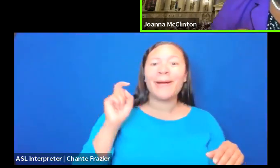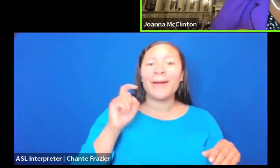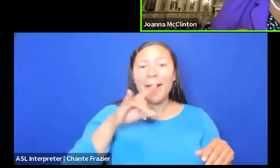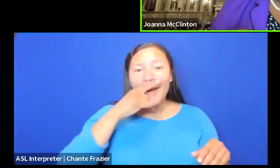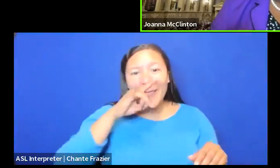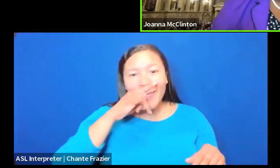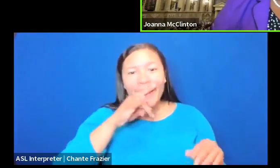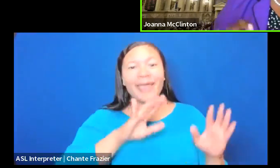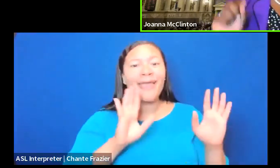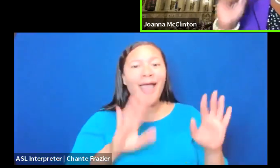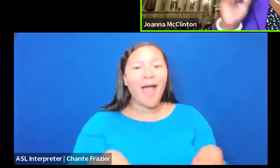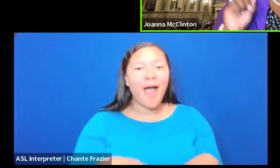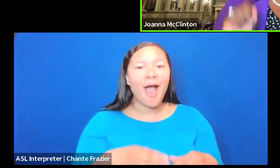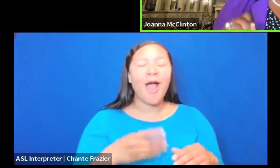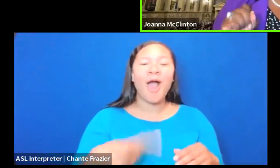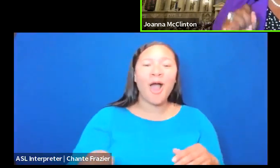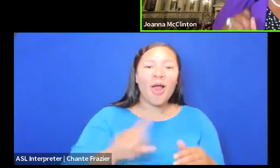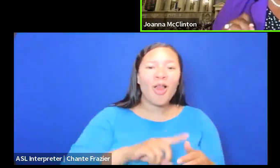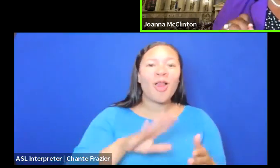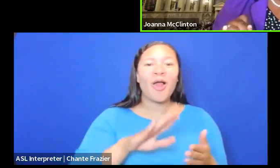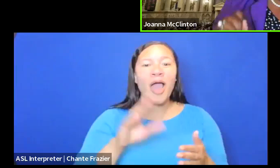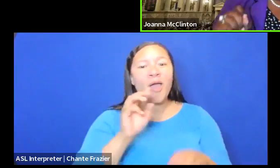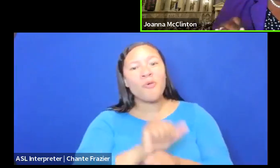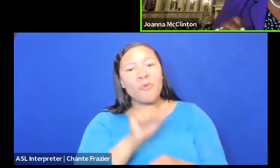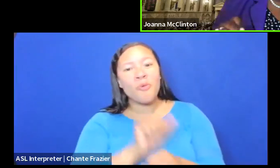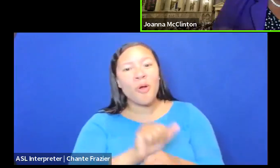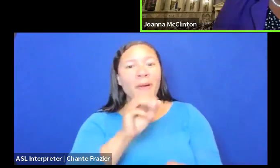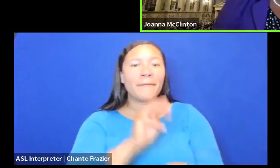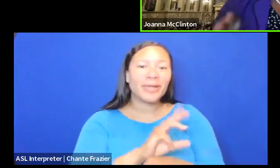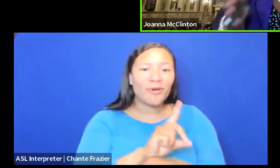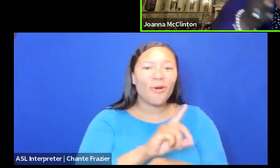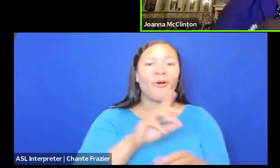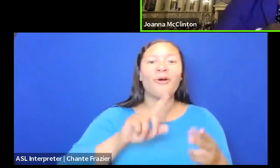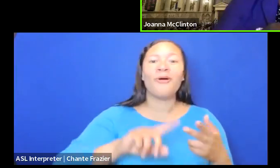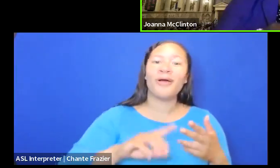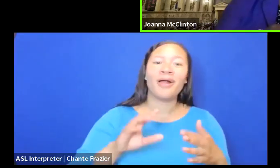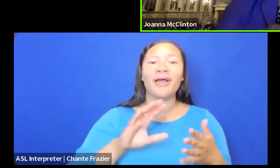and a fourth since 2006. You think it's probably kids